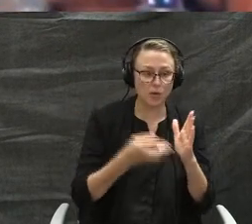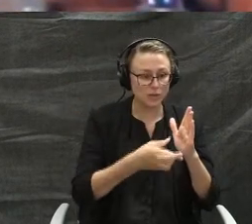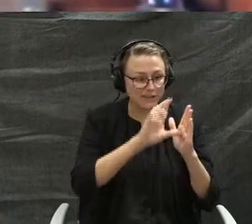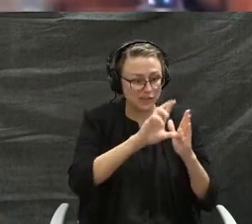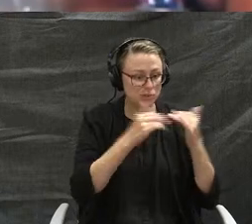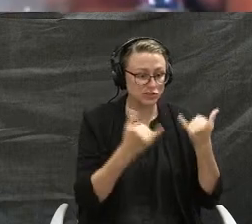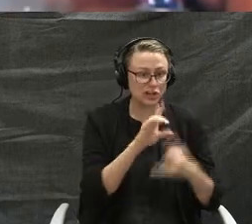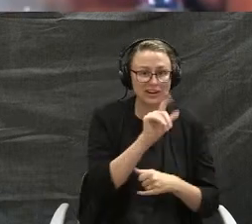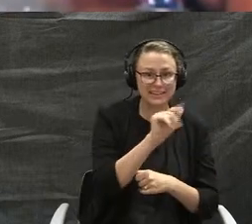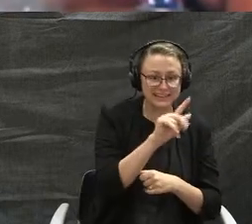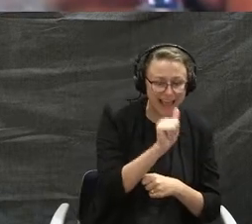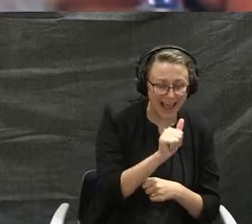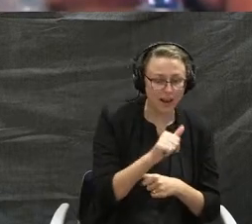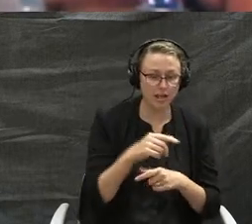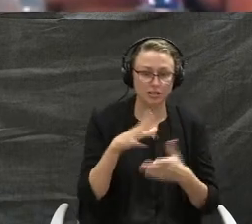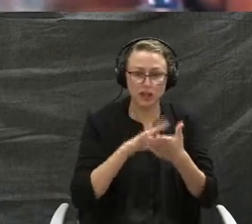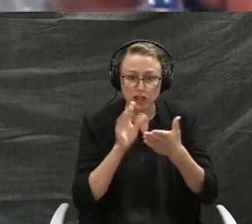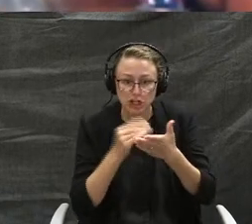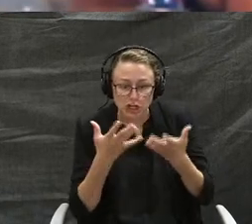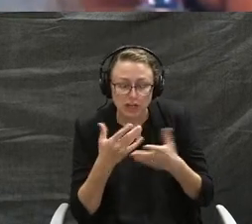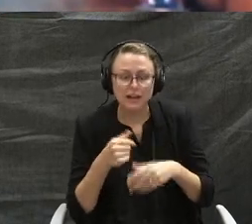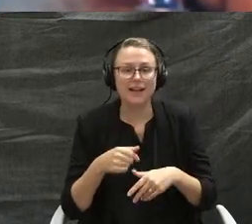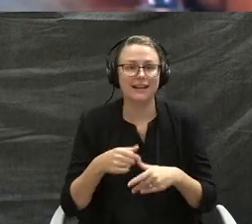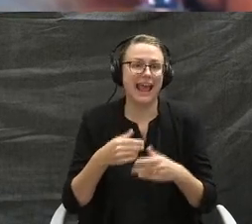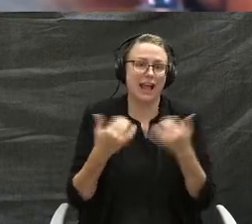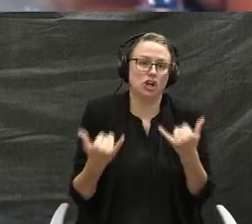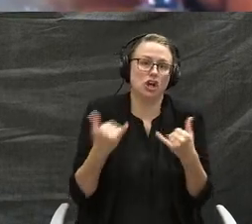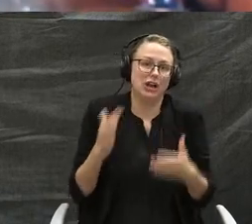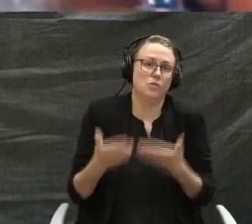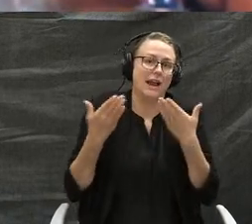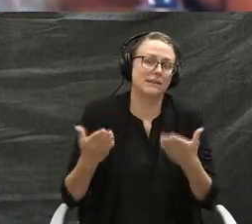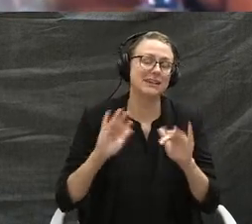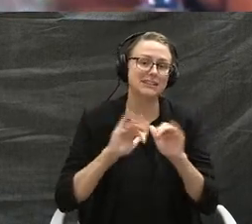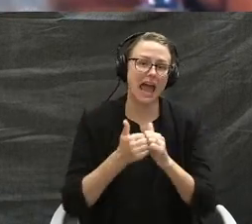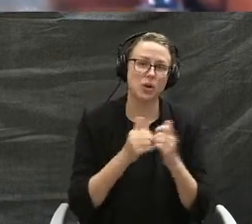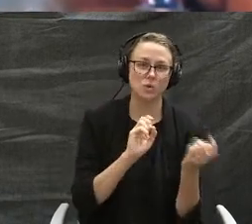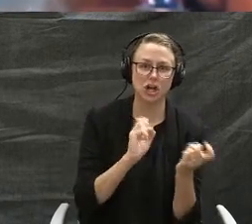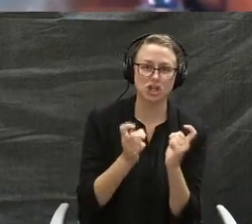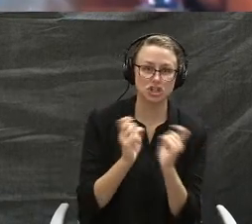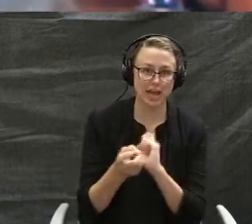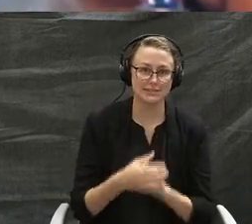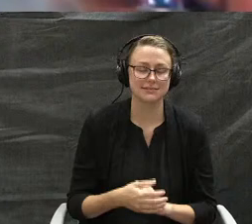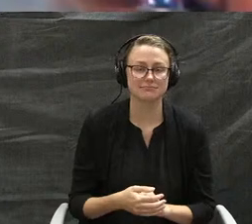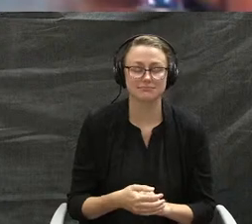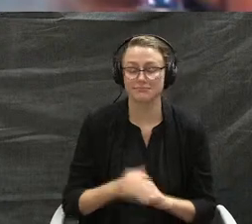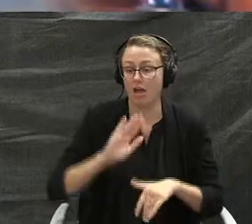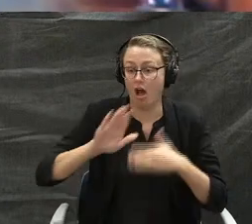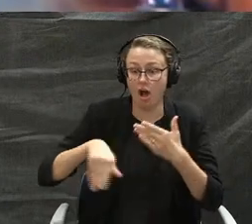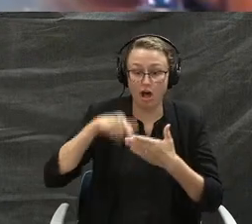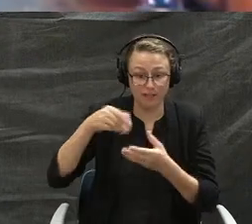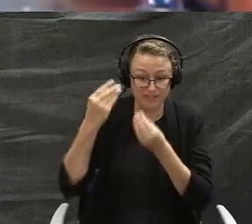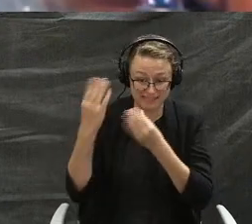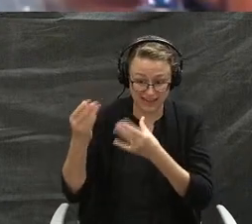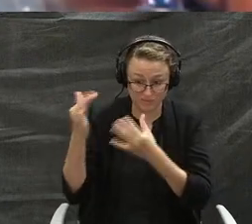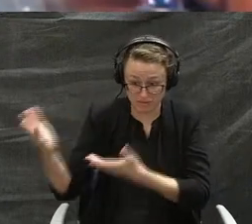recommendations as to how we need to adjust our practices. This information is then brought back to doctor Peterson and